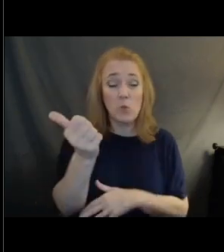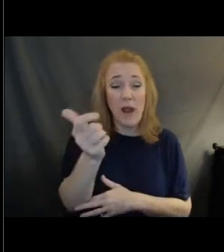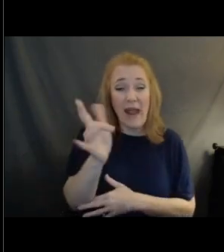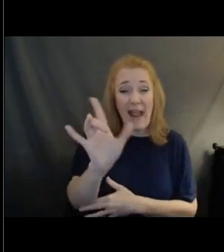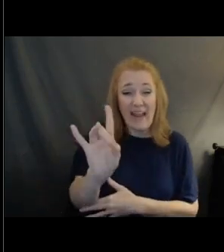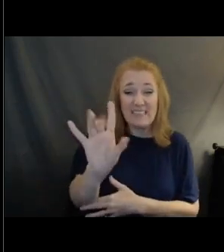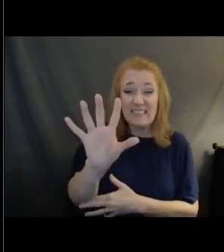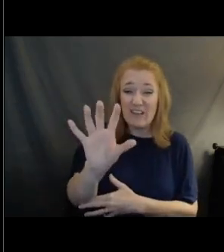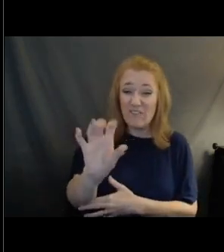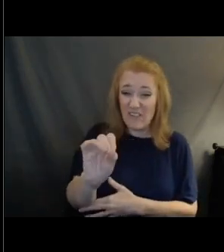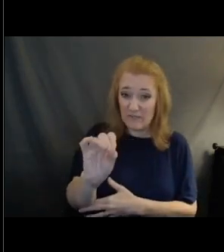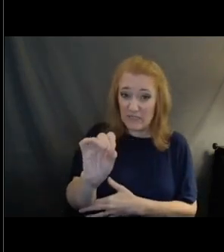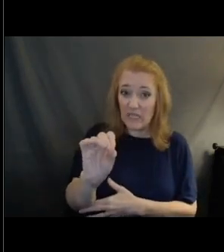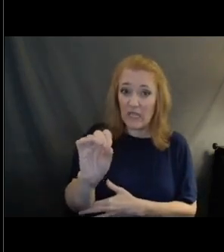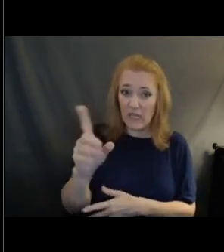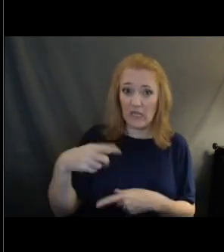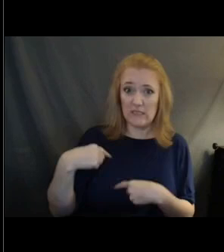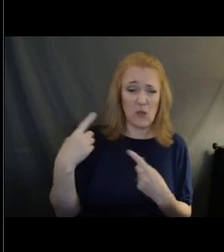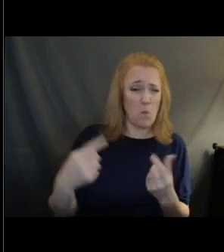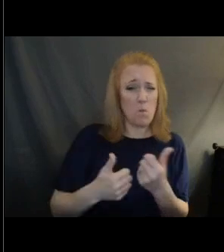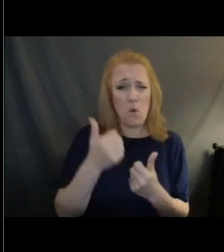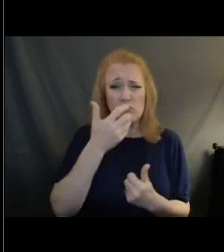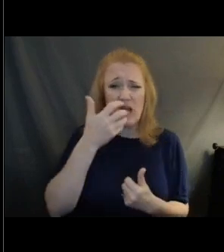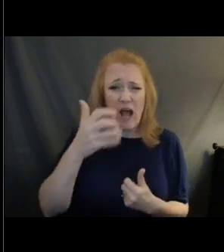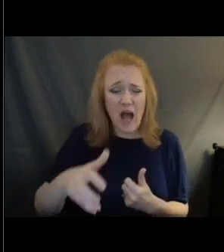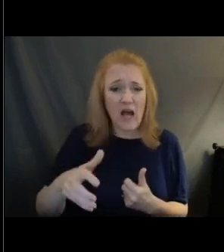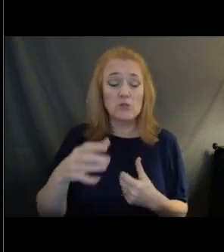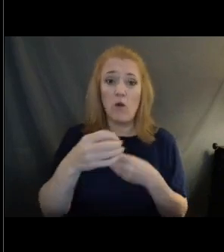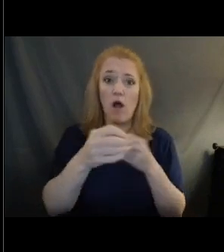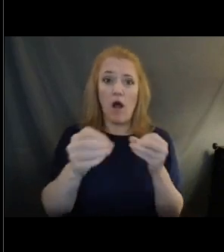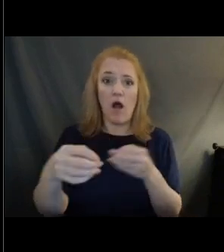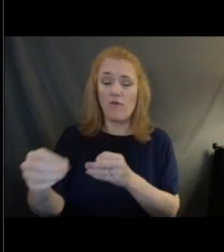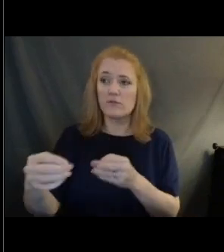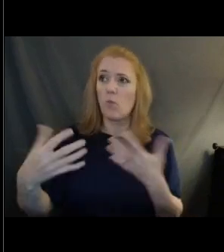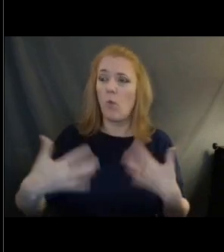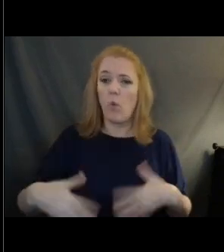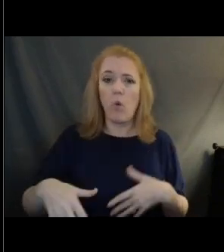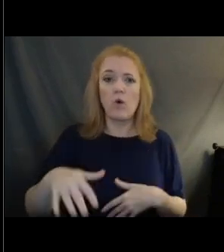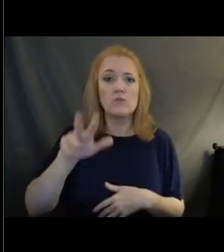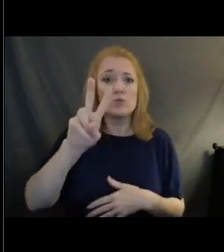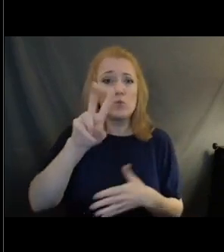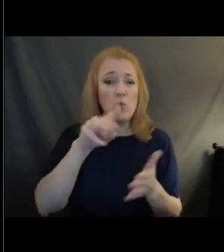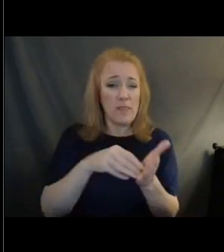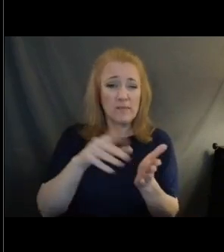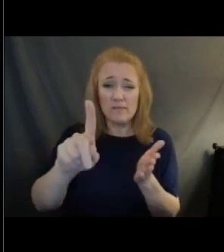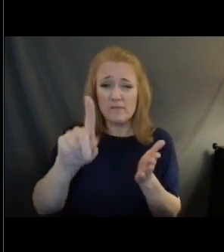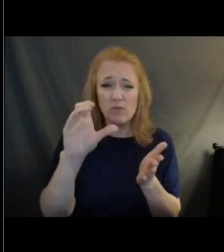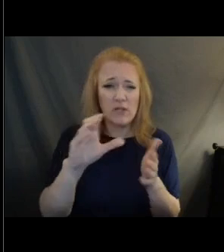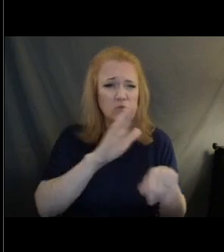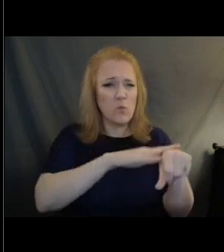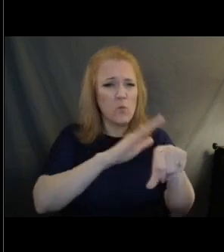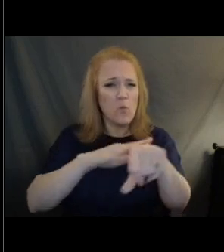rise led to our offices across the country issuing 2,100 heat advisories and warnings trying to get